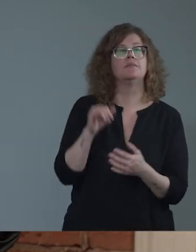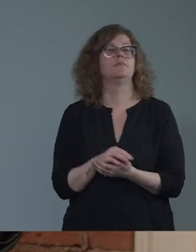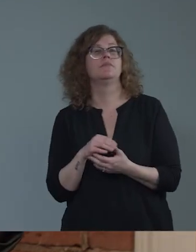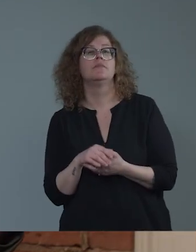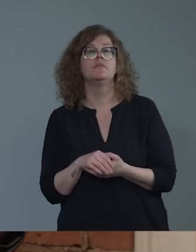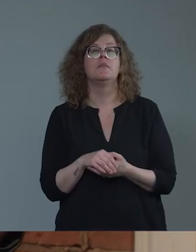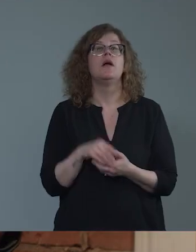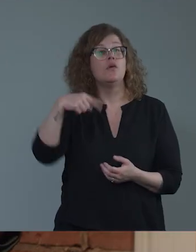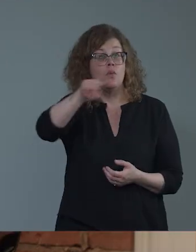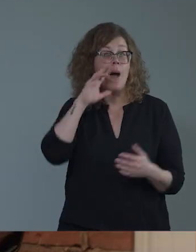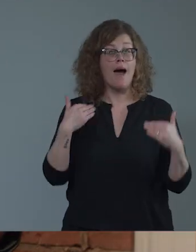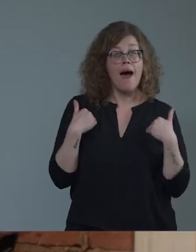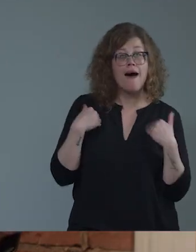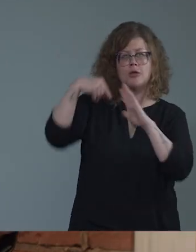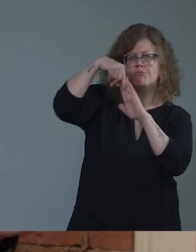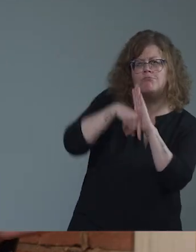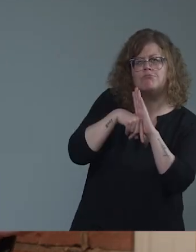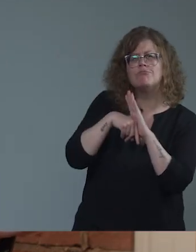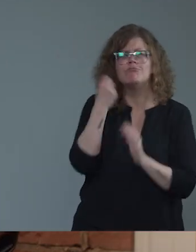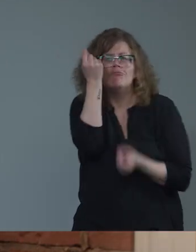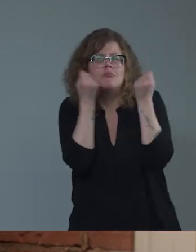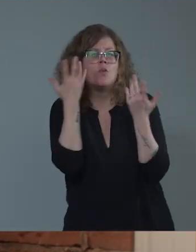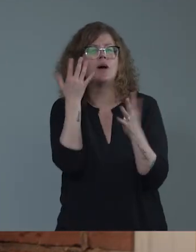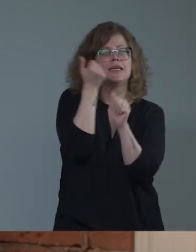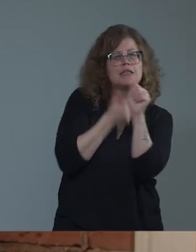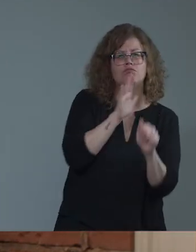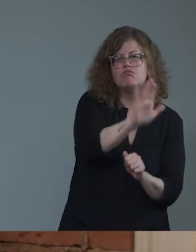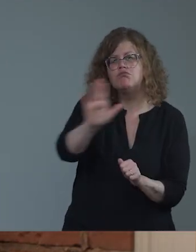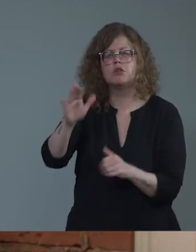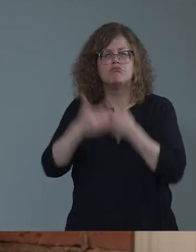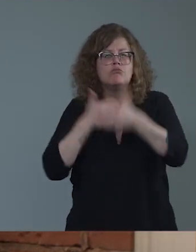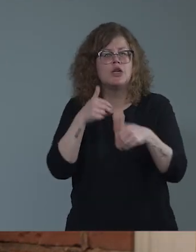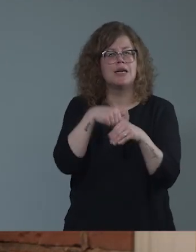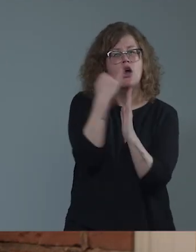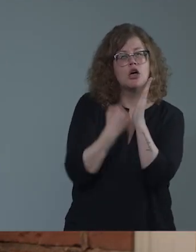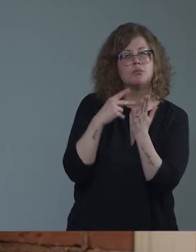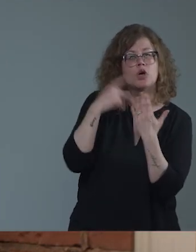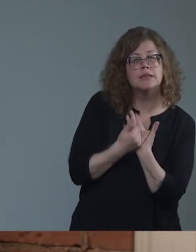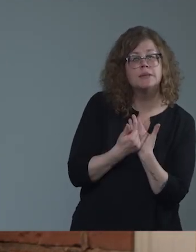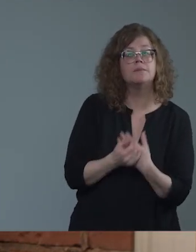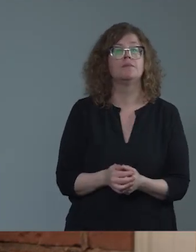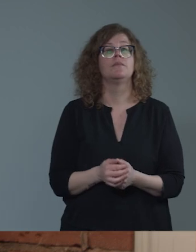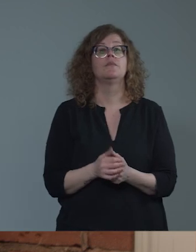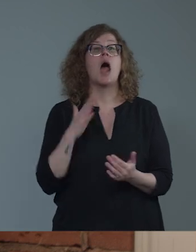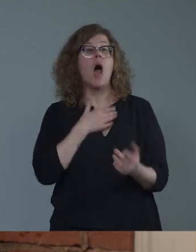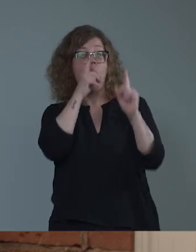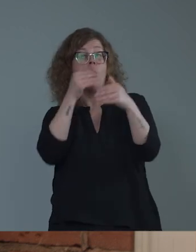was a lot of information. Don't worry. Over the next few sessions, what we're going to do is go into each of those aspects and discuss them in a little bit more detail, so that you